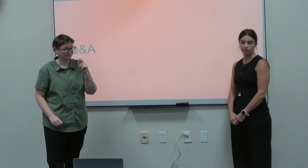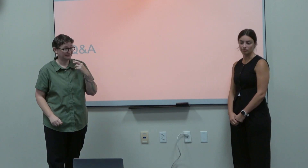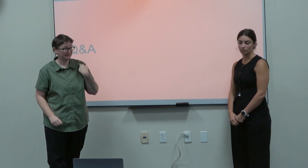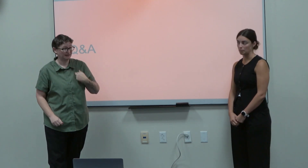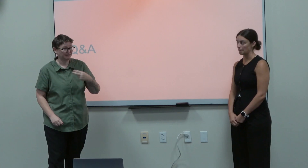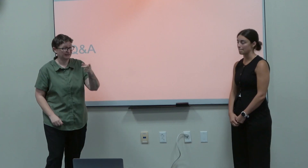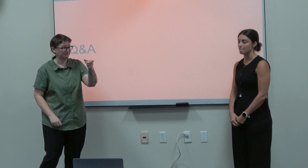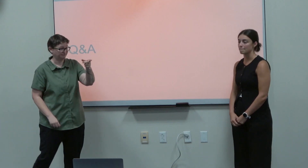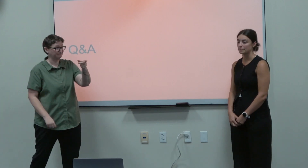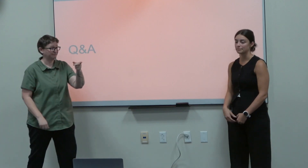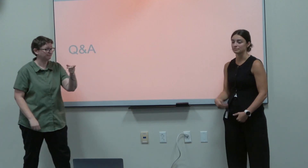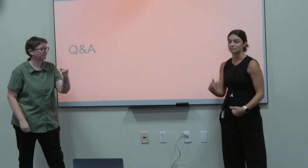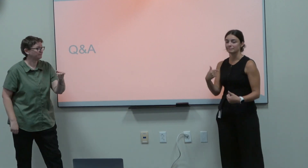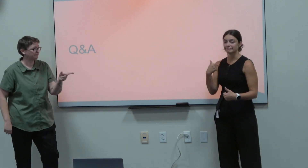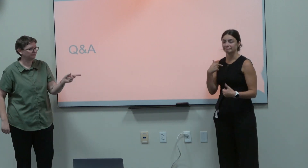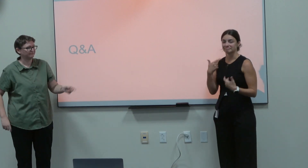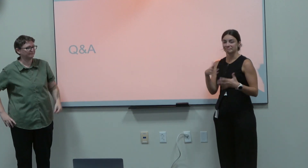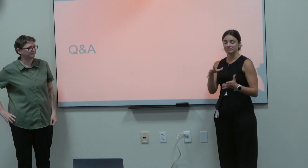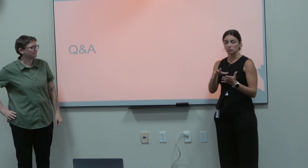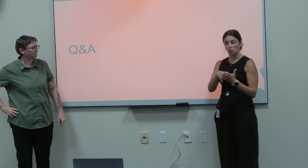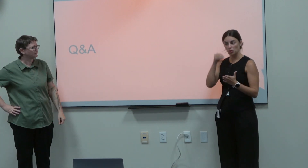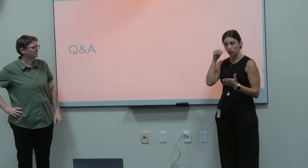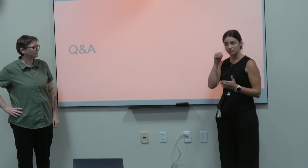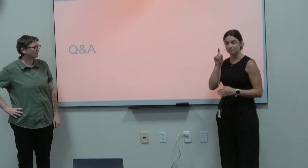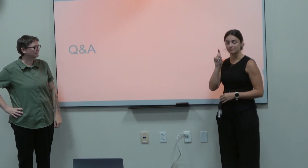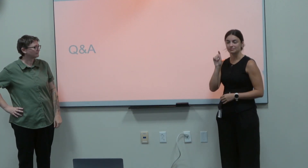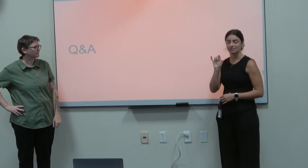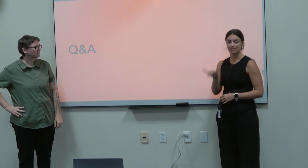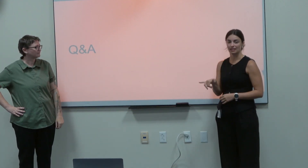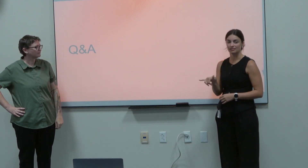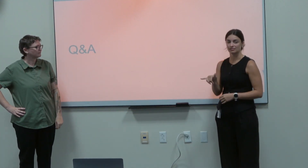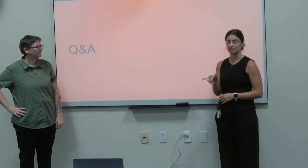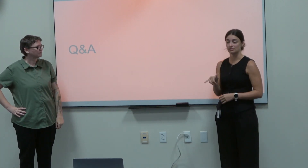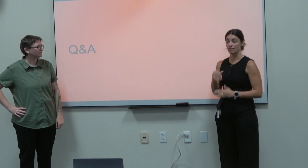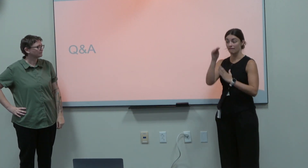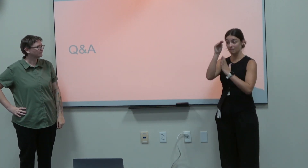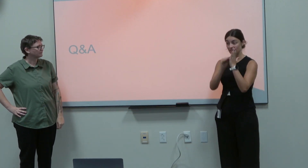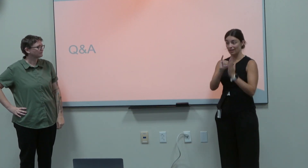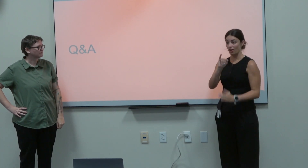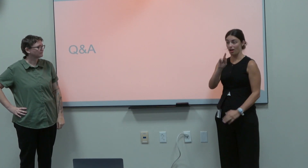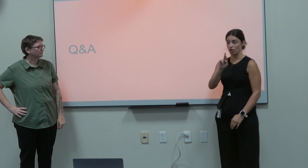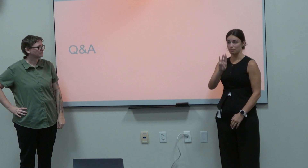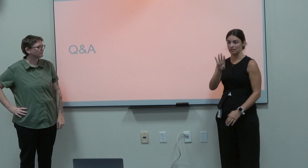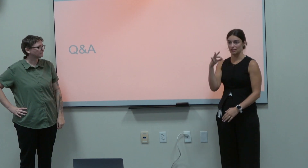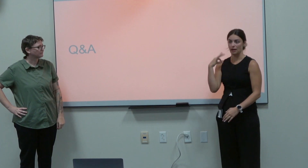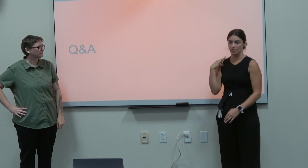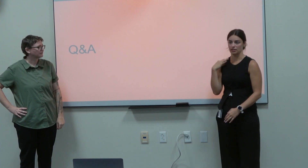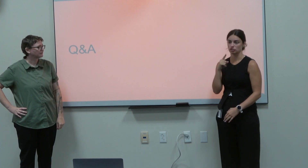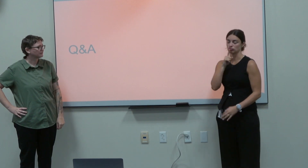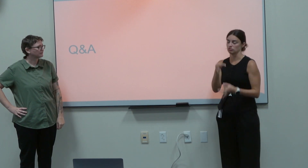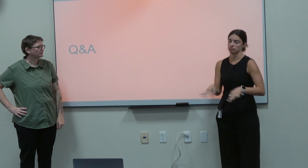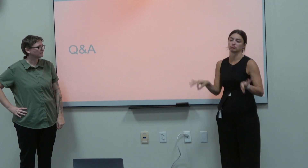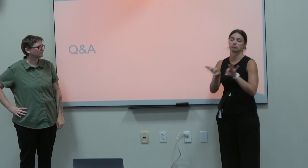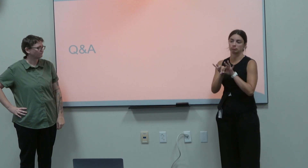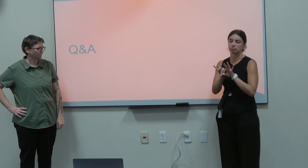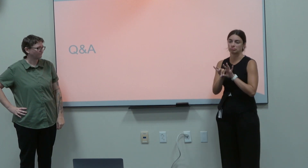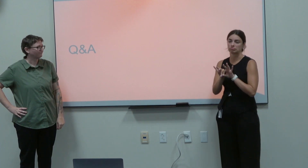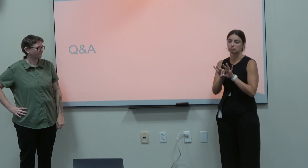I learned that completing an IRB application is really important so that research can be ethical.